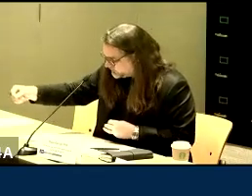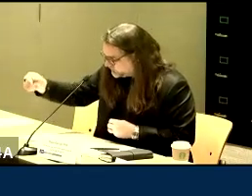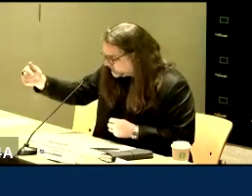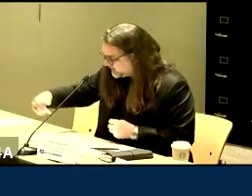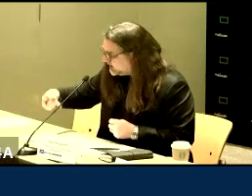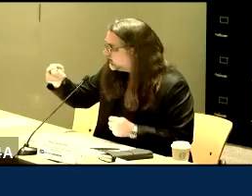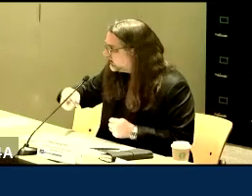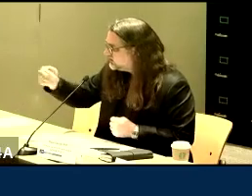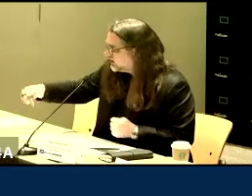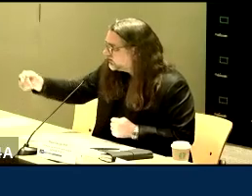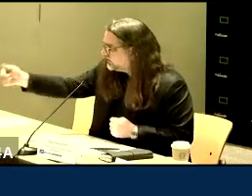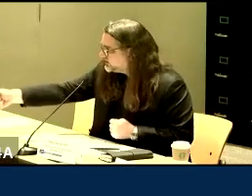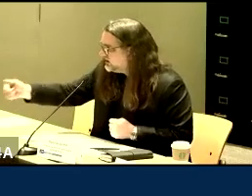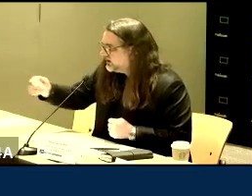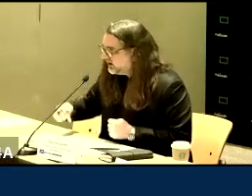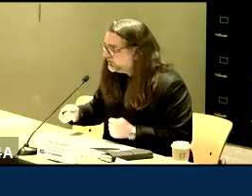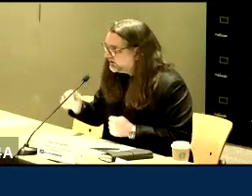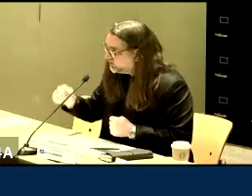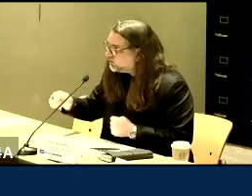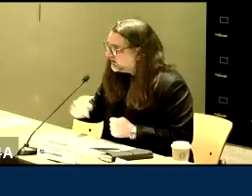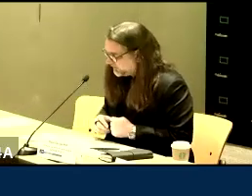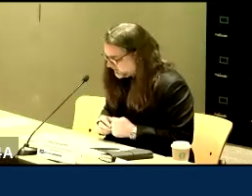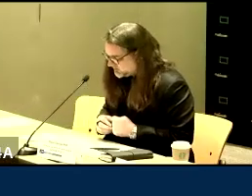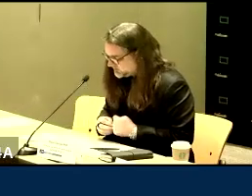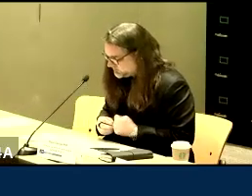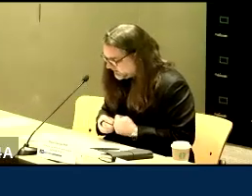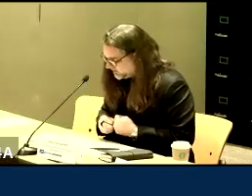and tools will enable us to talk with our state and local health partners as well